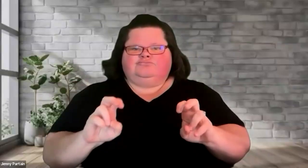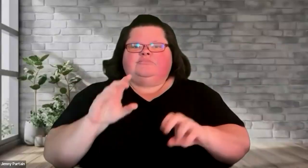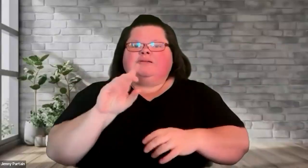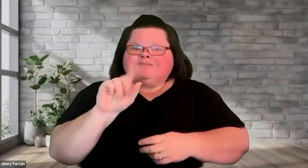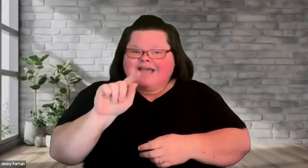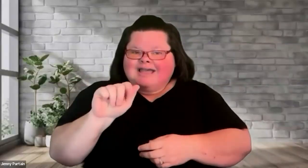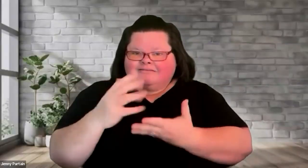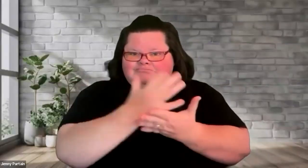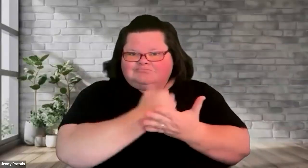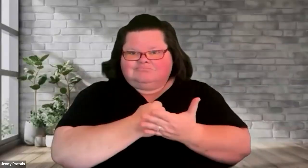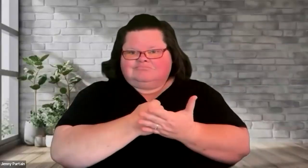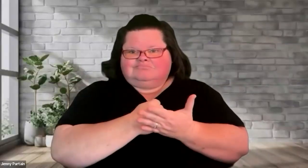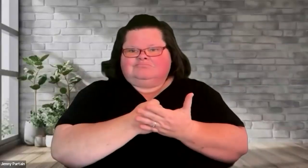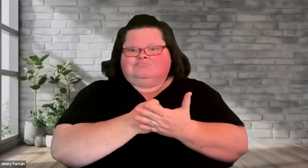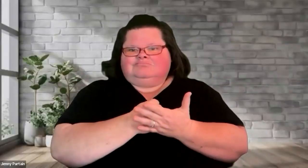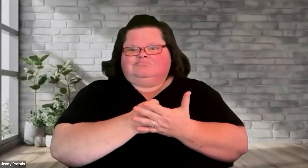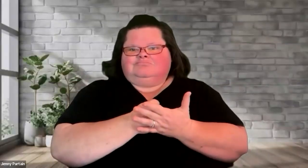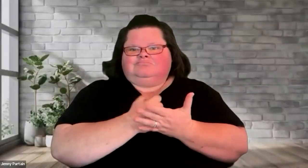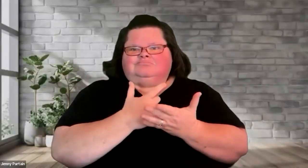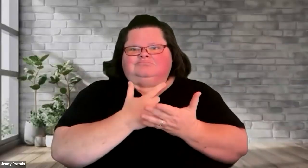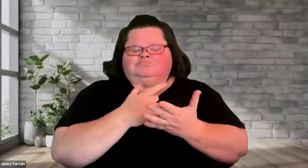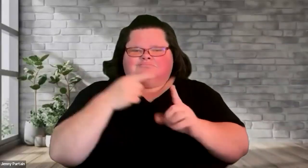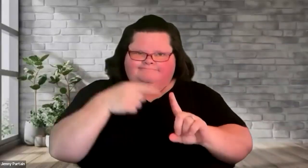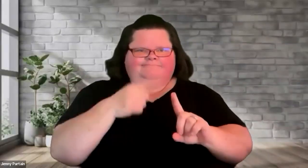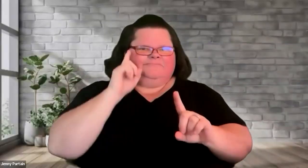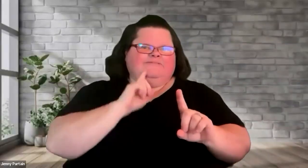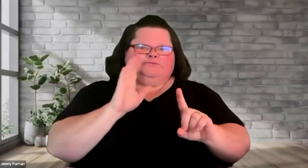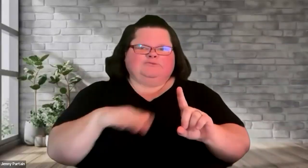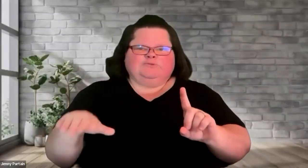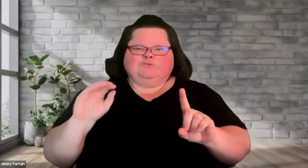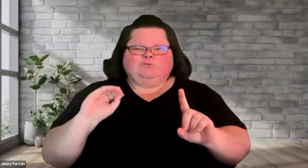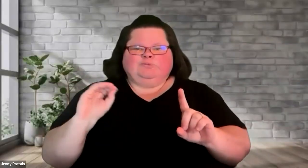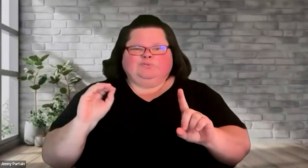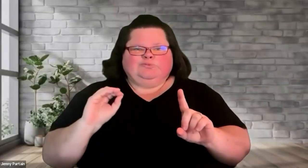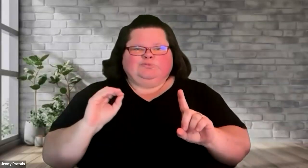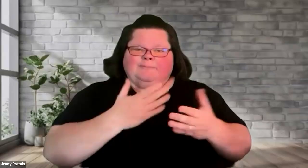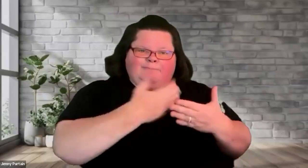statewide language evaluation and data collection program